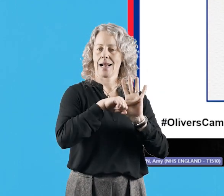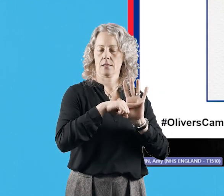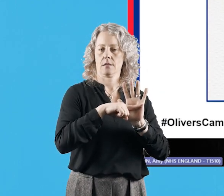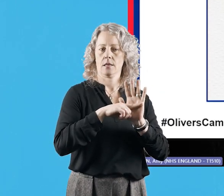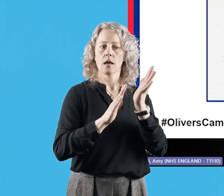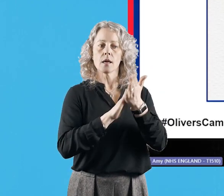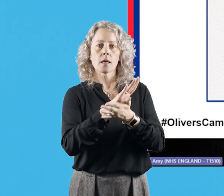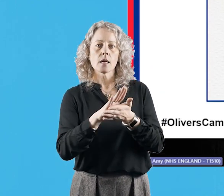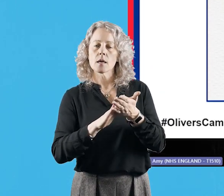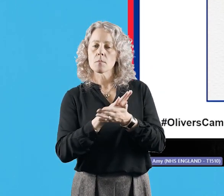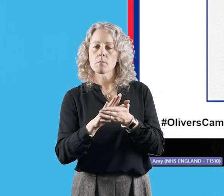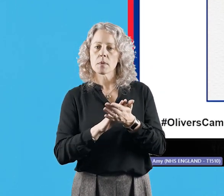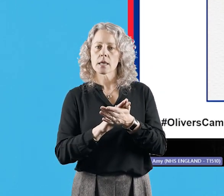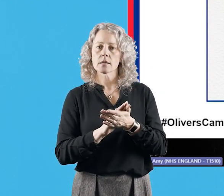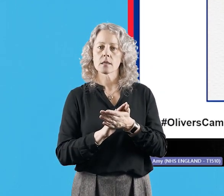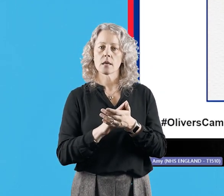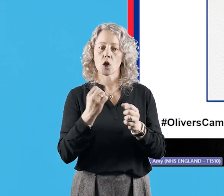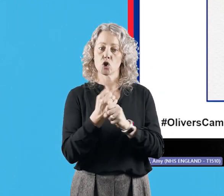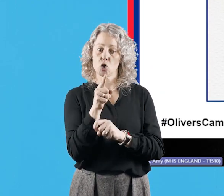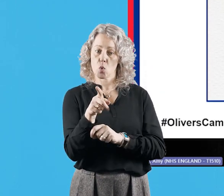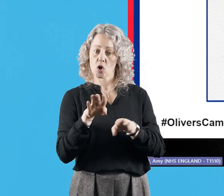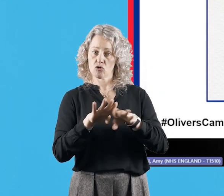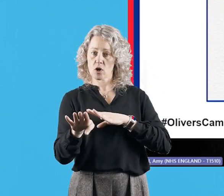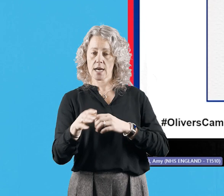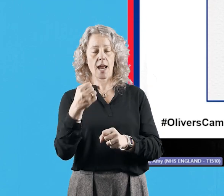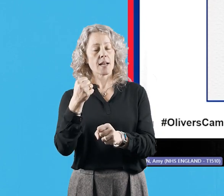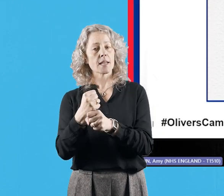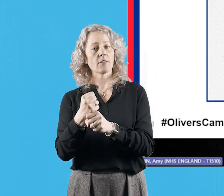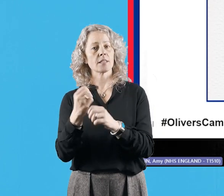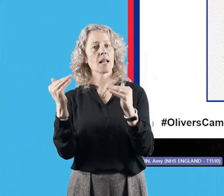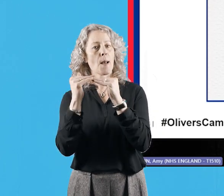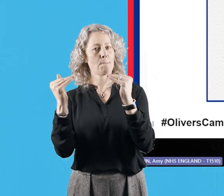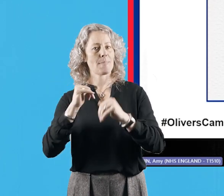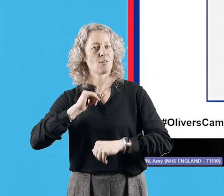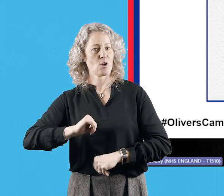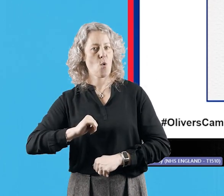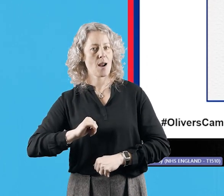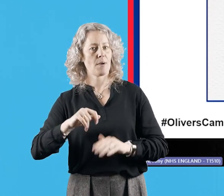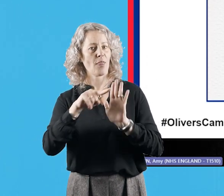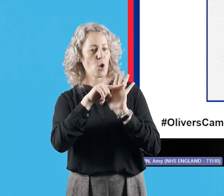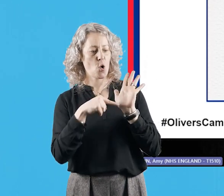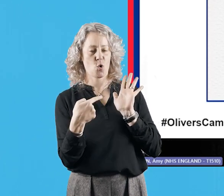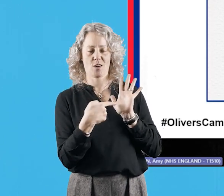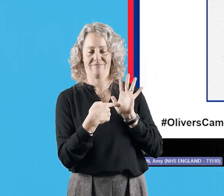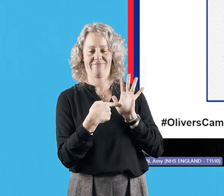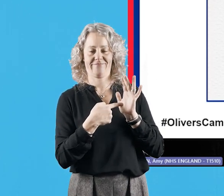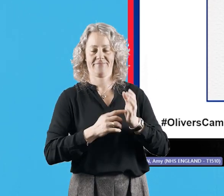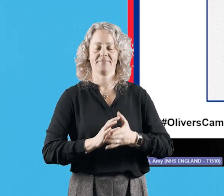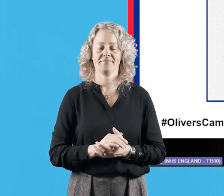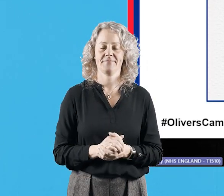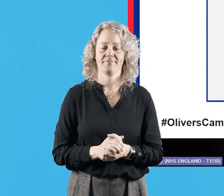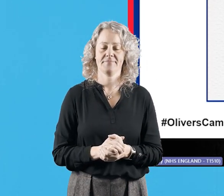So therefore if you where on this training, you are guaranteed to meet the requirements of the code and therefore the Act.